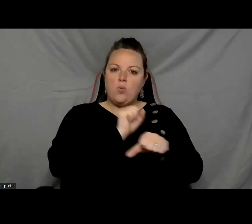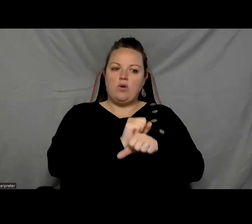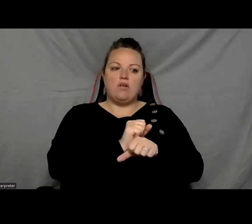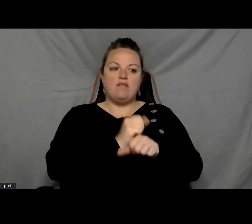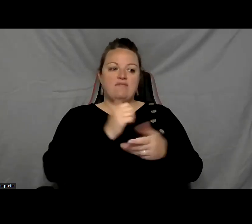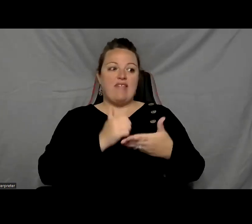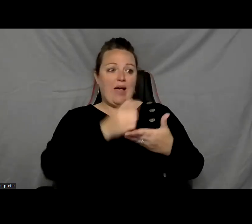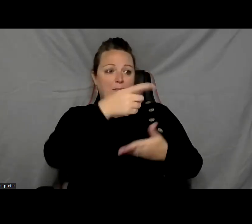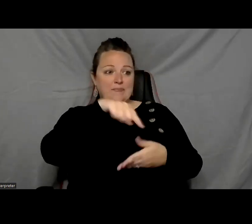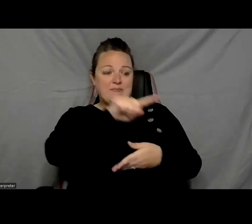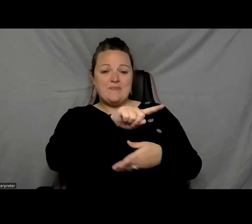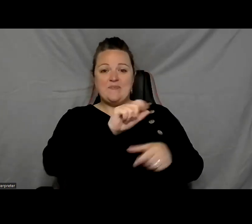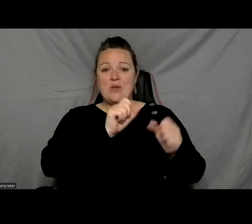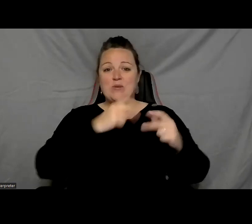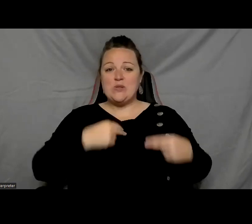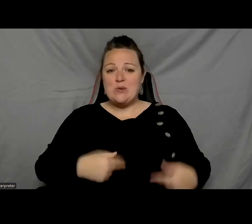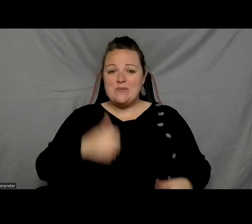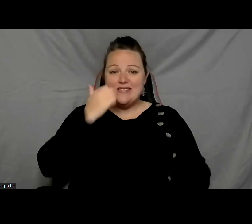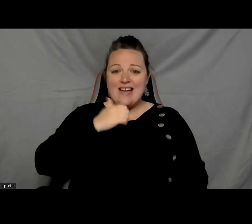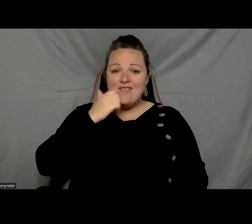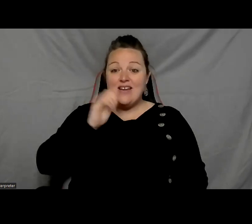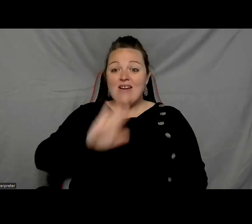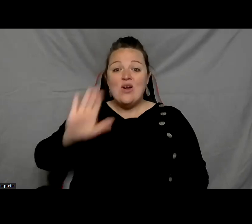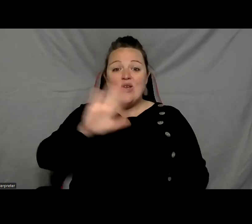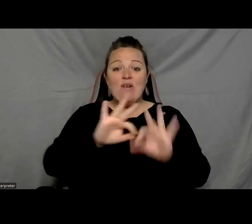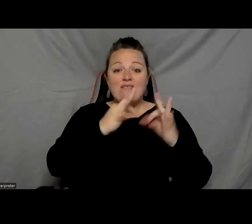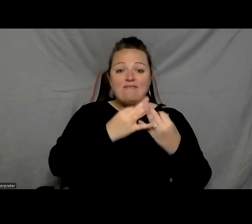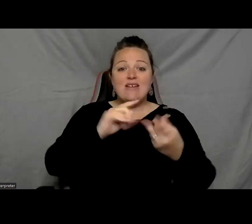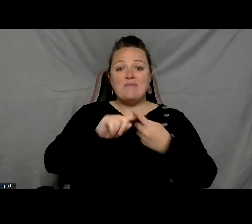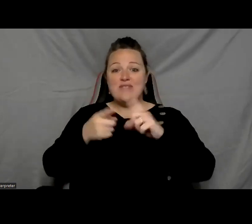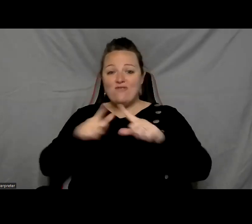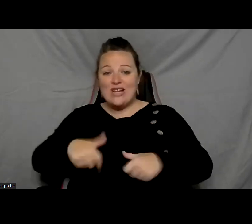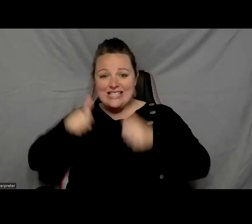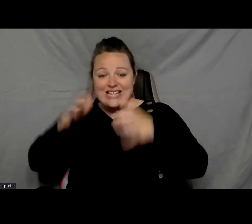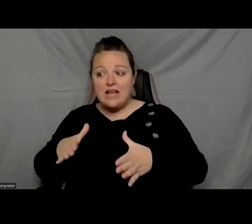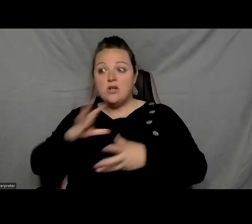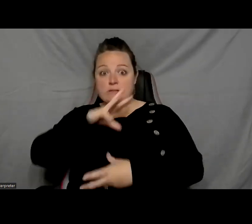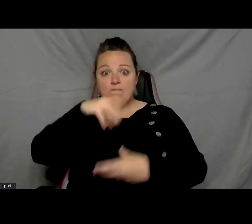And your friends and family, your neighbors are all doing this work and they have spoken.